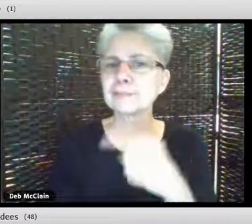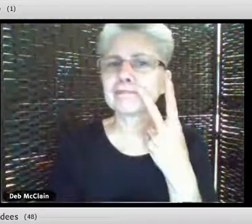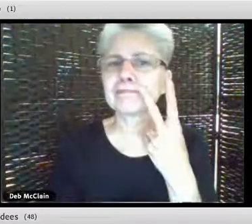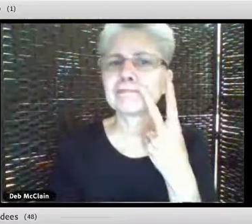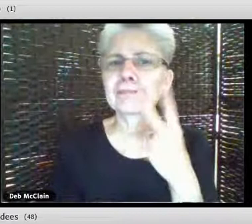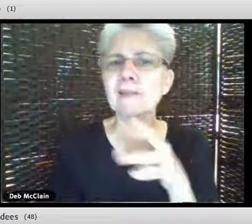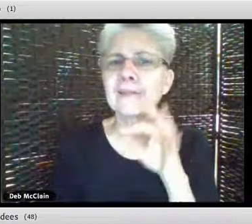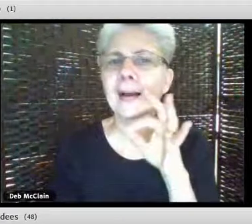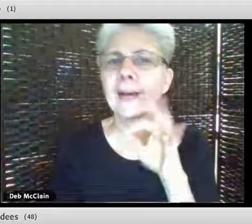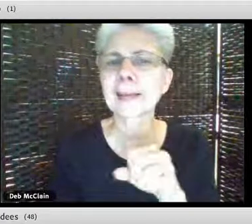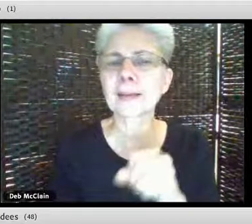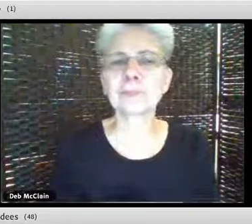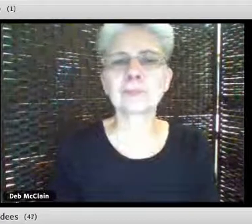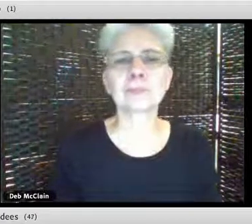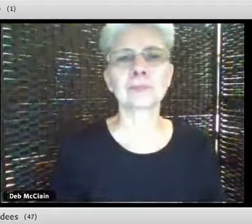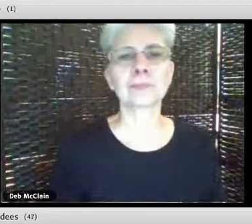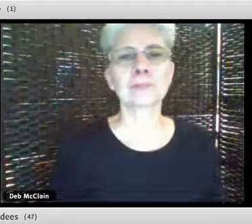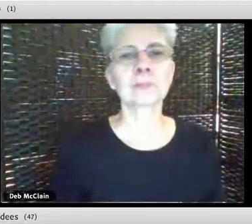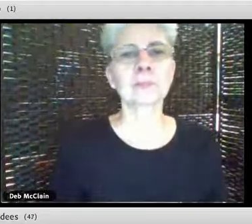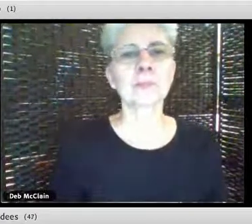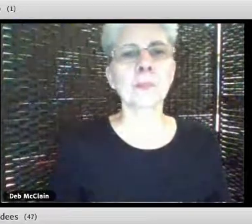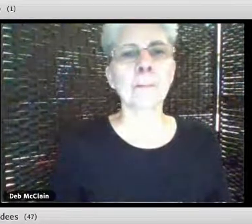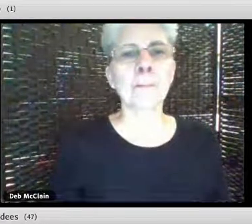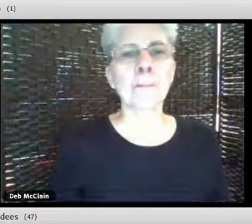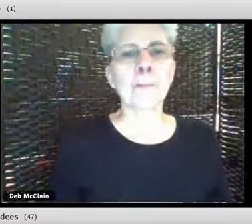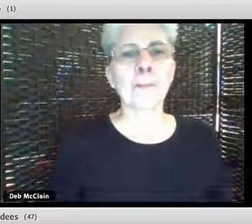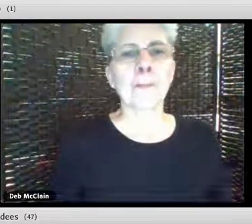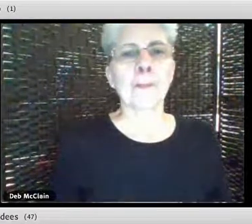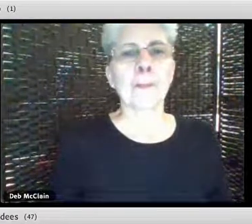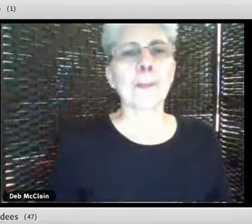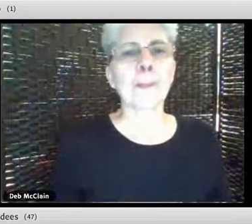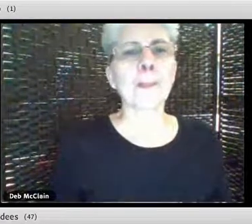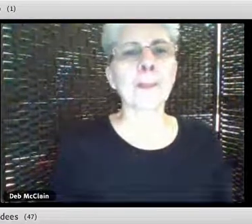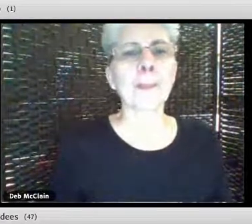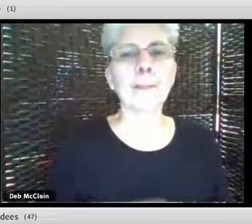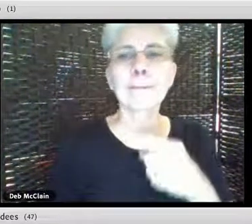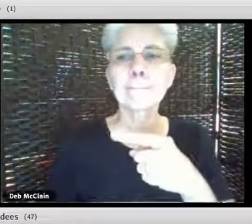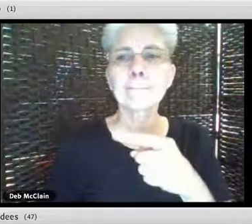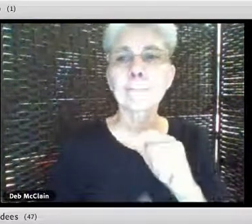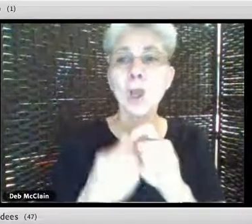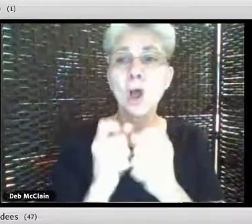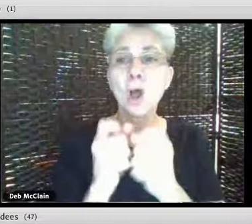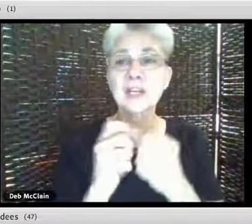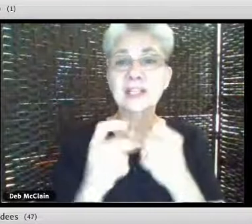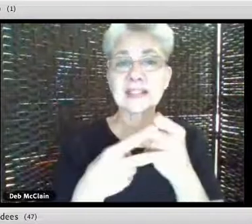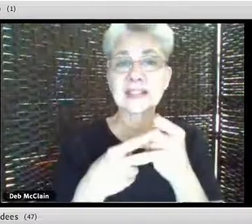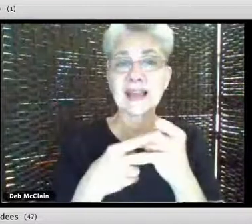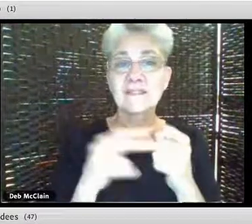there's a way that you can -- Let me see if I see it up here. Let's see.